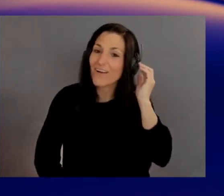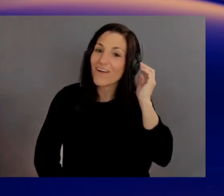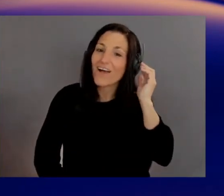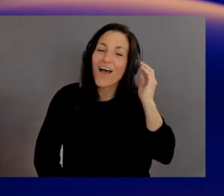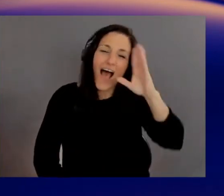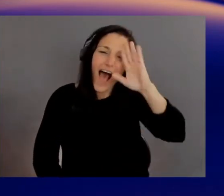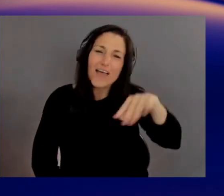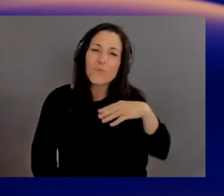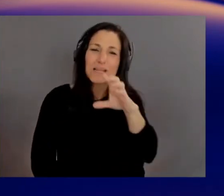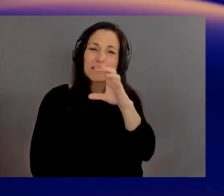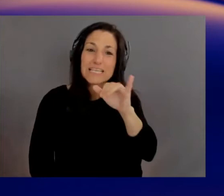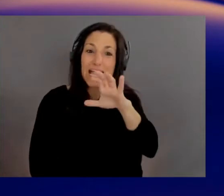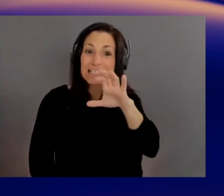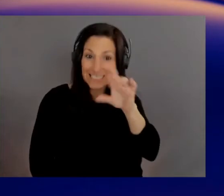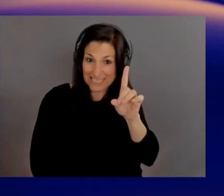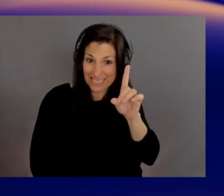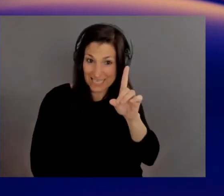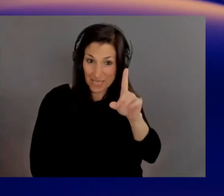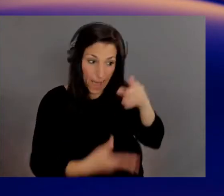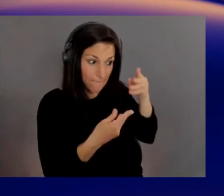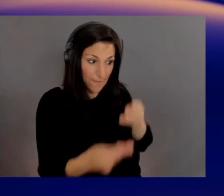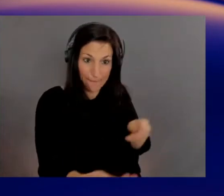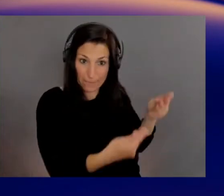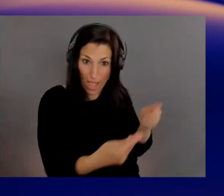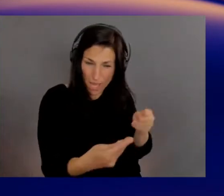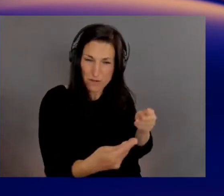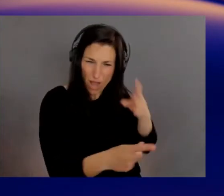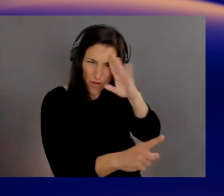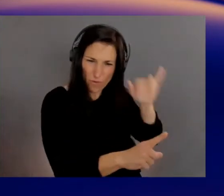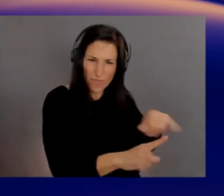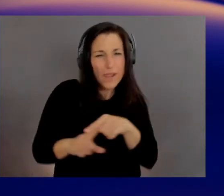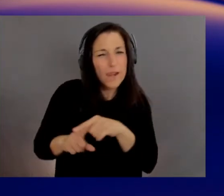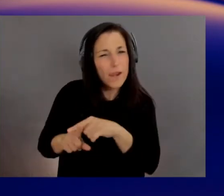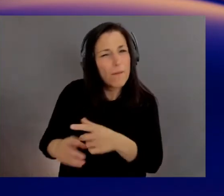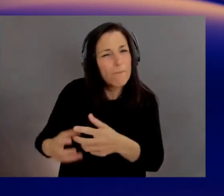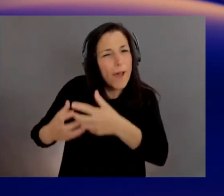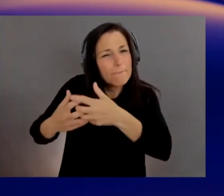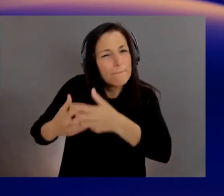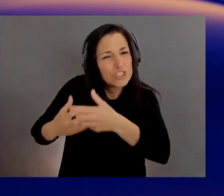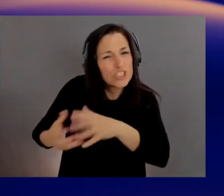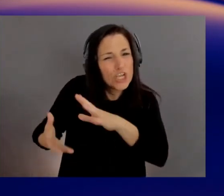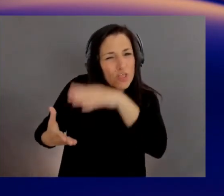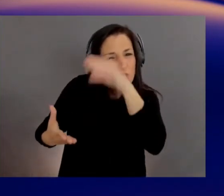Why do I need a machine learning pipeline? What is it for? Yeah, well generally when you're trying